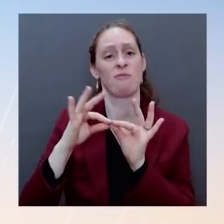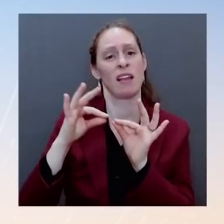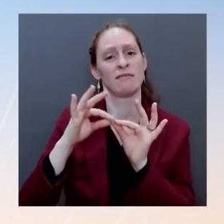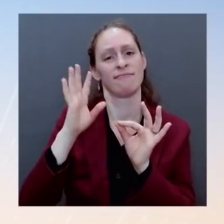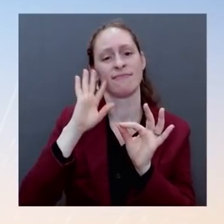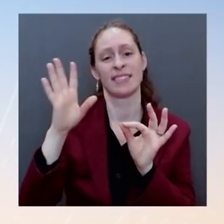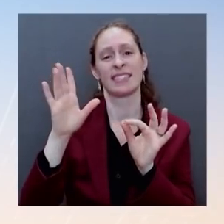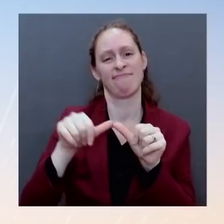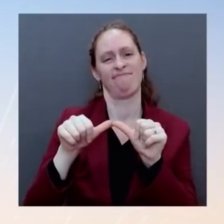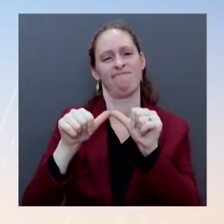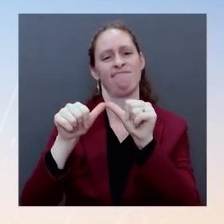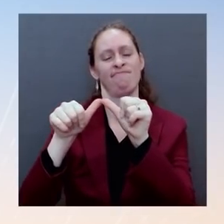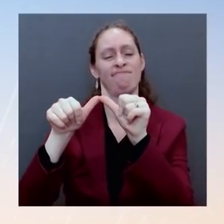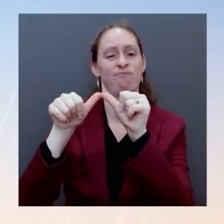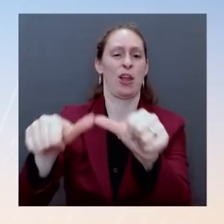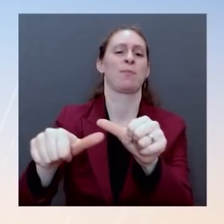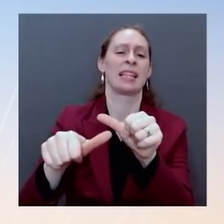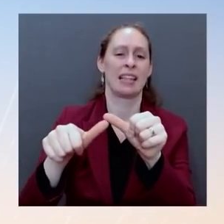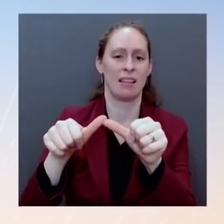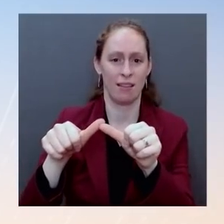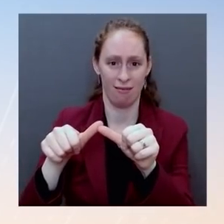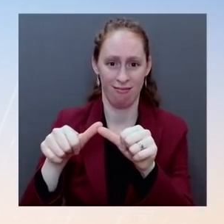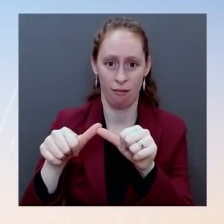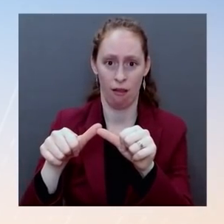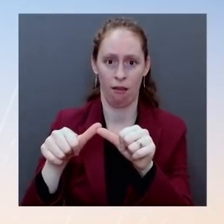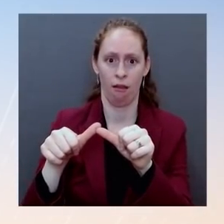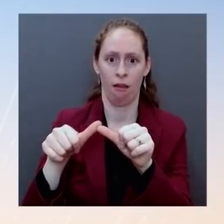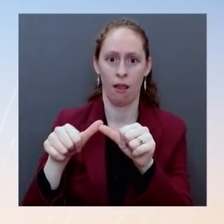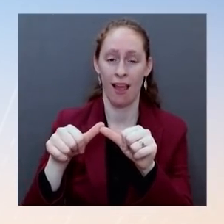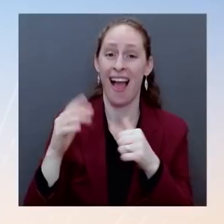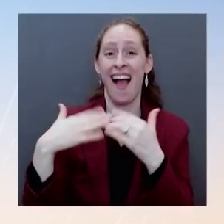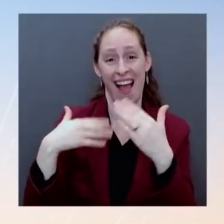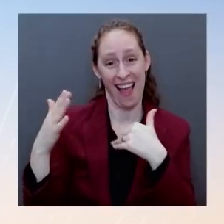Mr. Deese: So, it's a concern, and it's why you heard the President on Friday reinforce that --